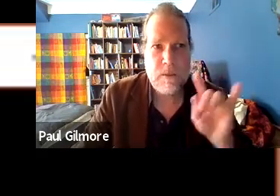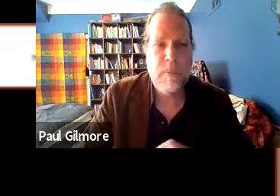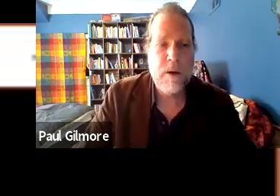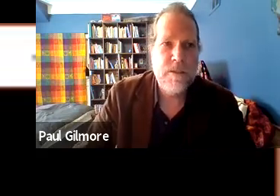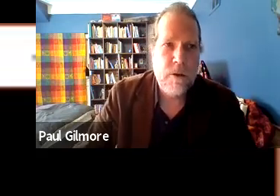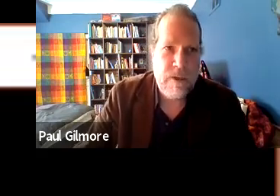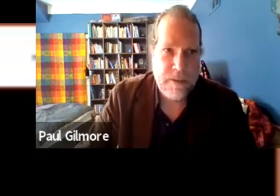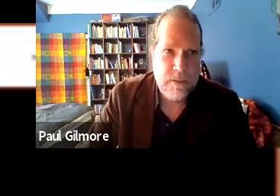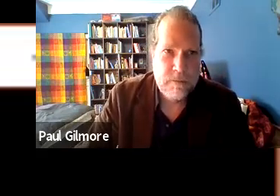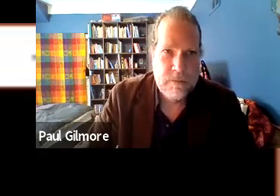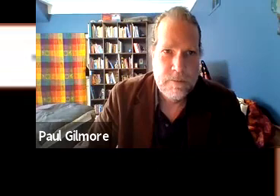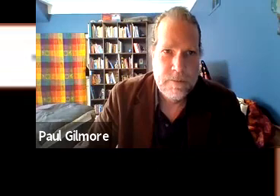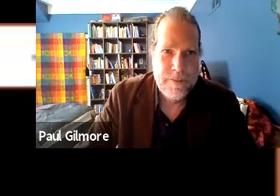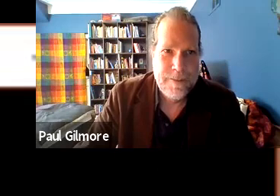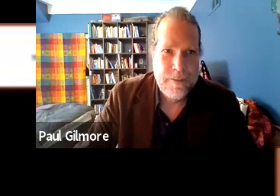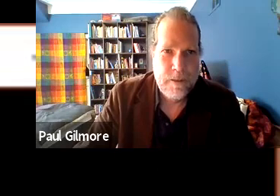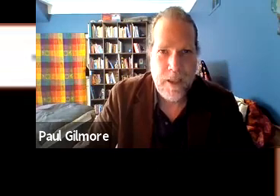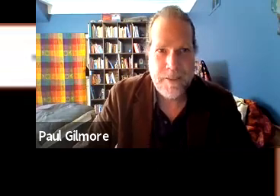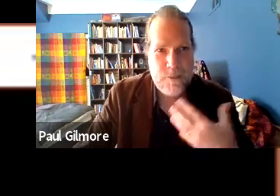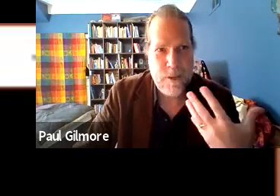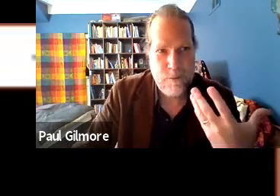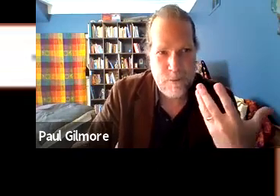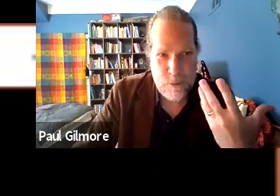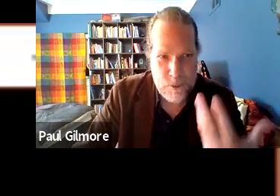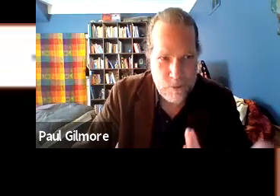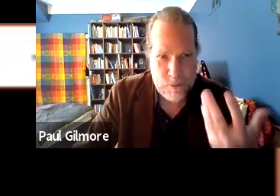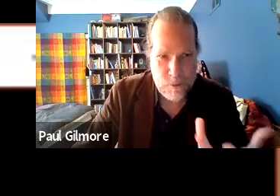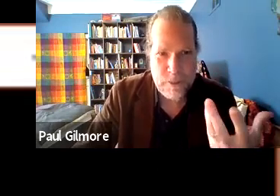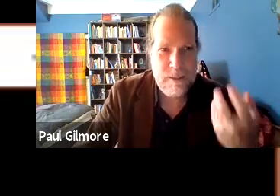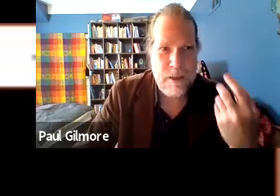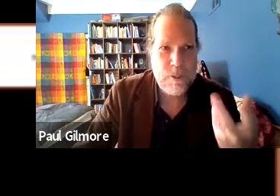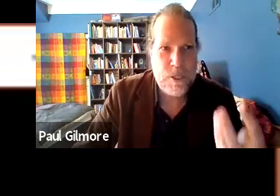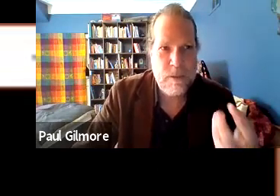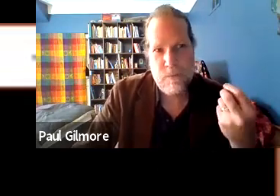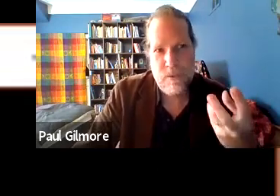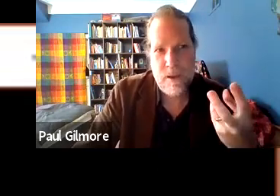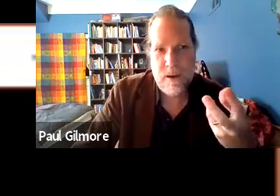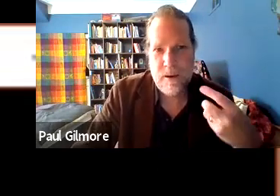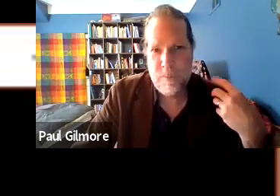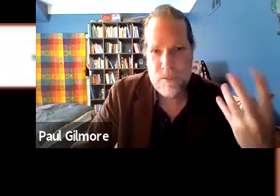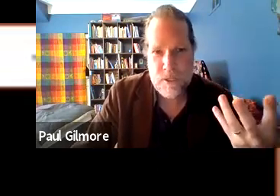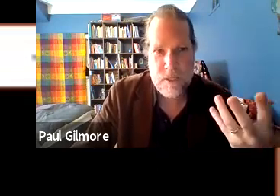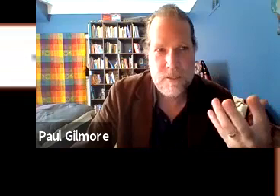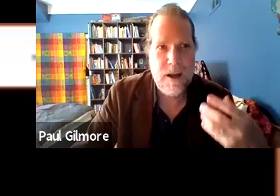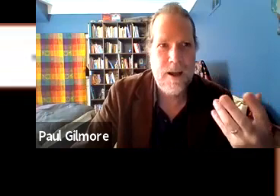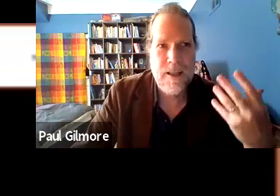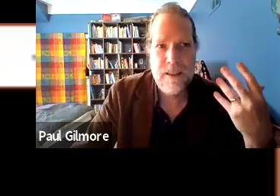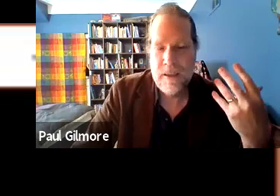political parties know that. And, and, sure, certainly, that will shape their position on